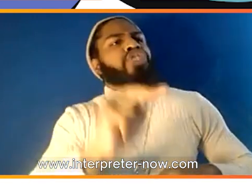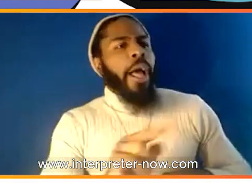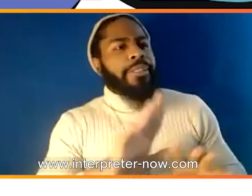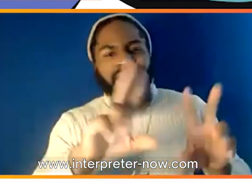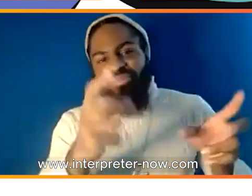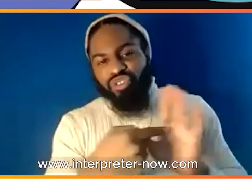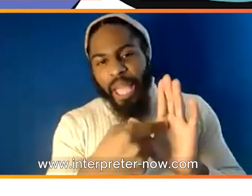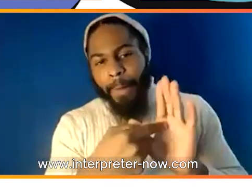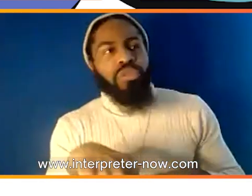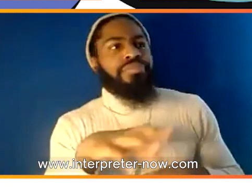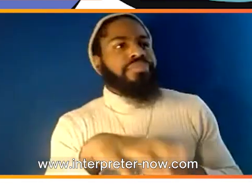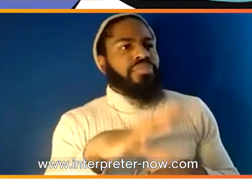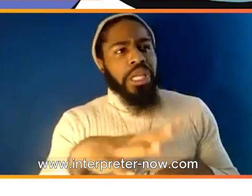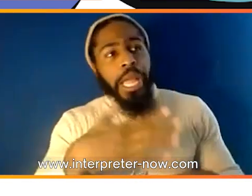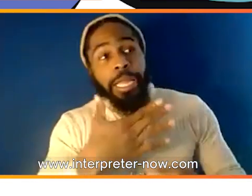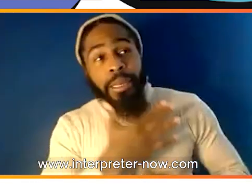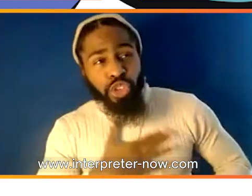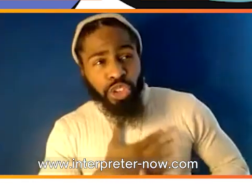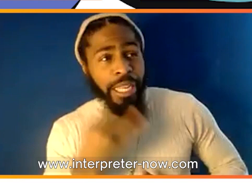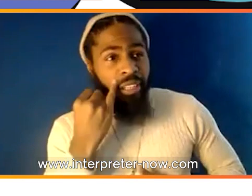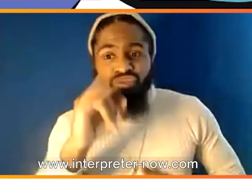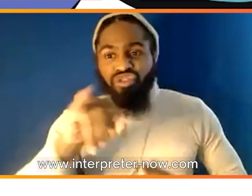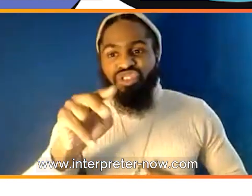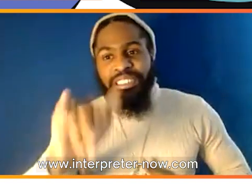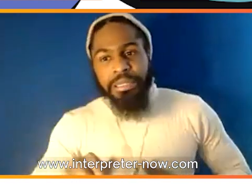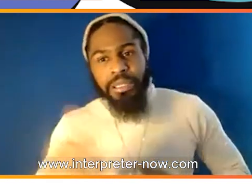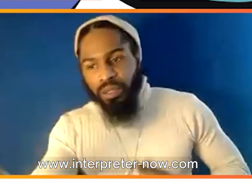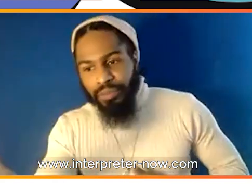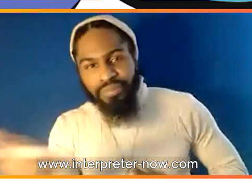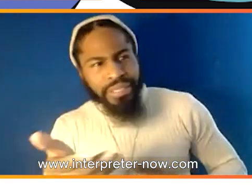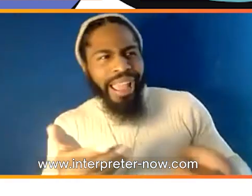if we give Jenny the floor. I don't think you meant to interrupt her, but I don't think